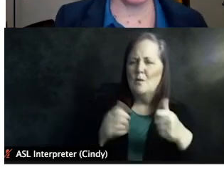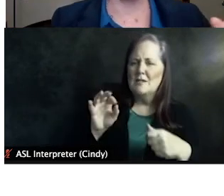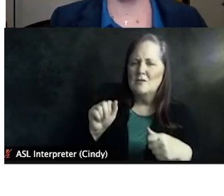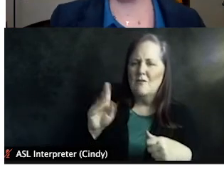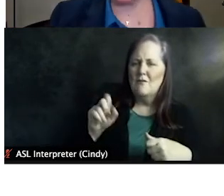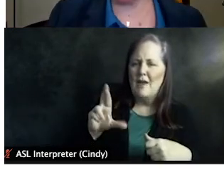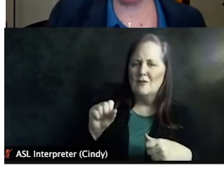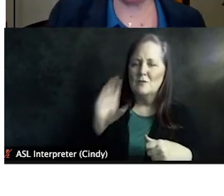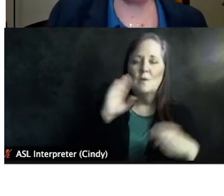up for referendum for the people.